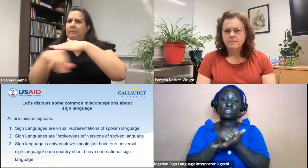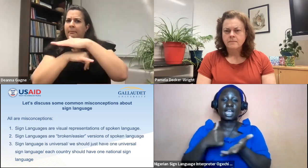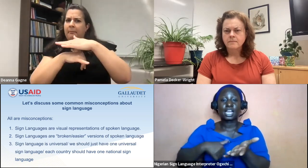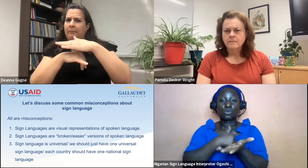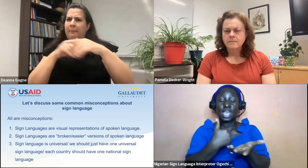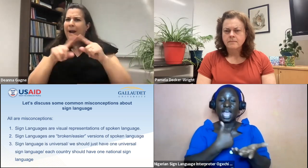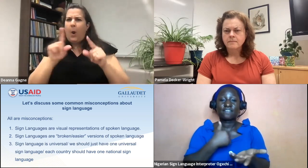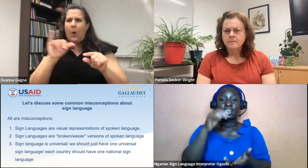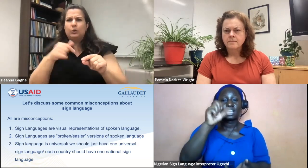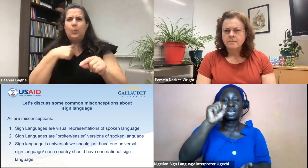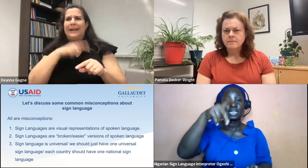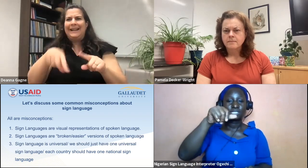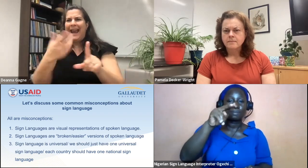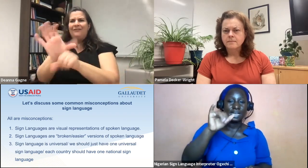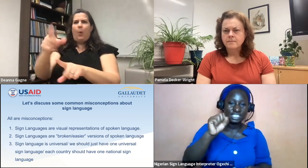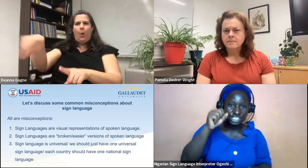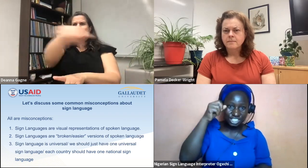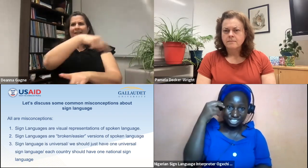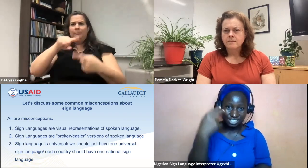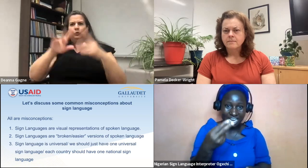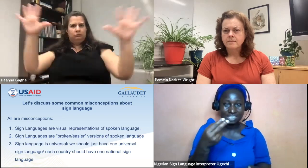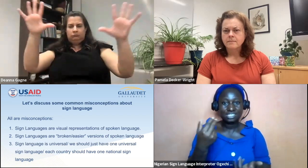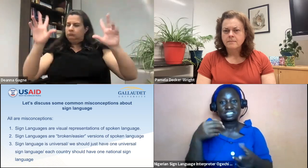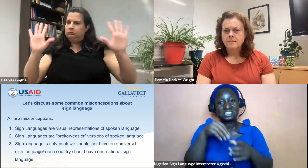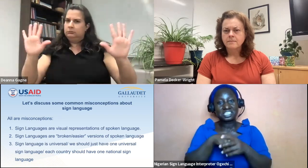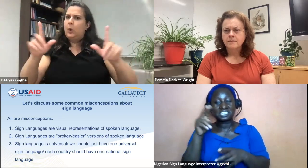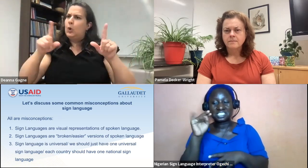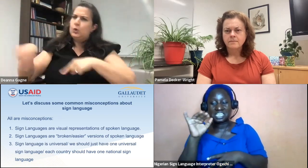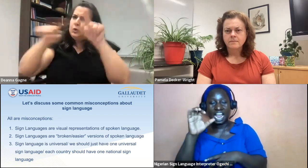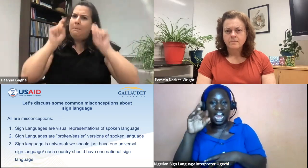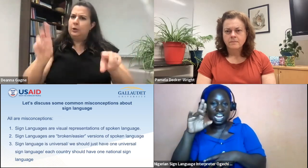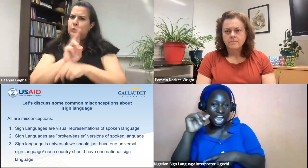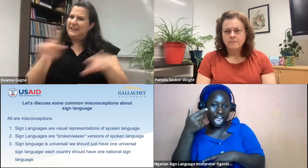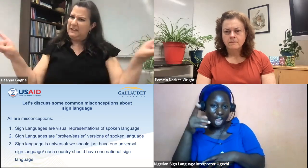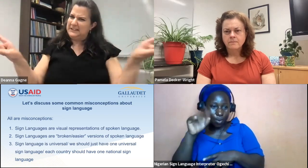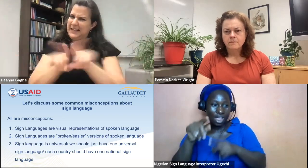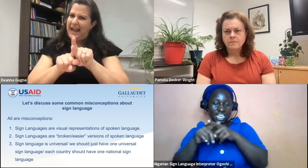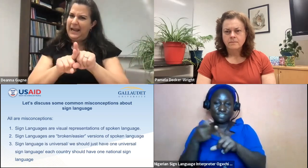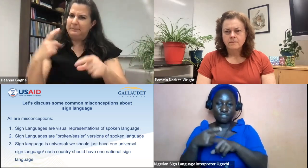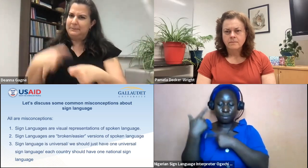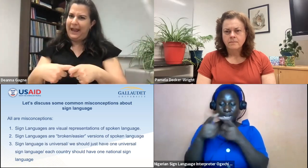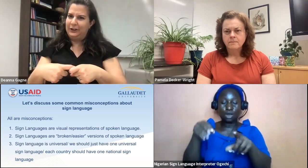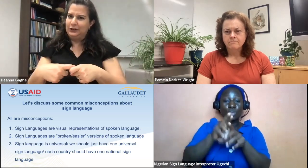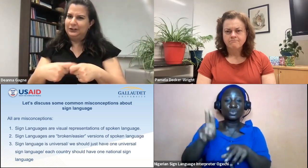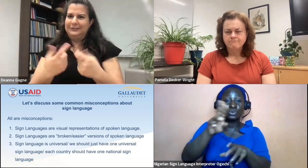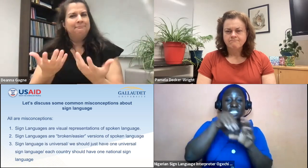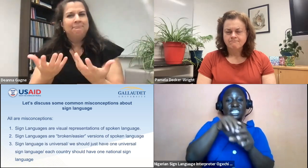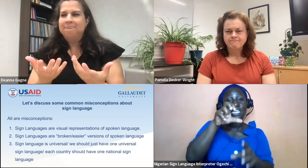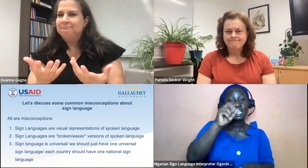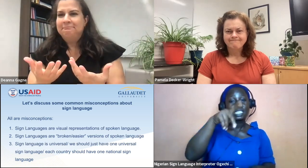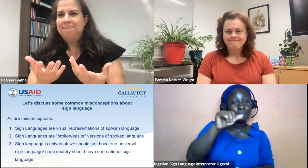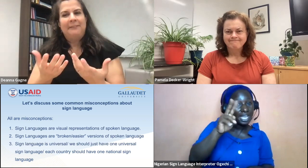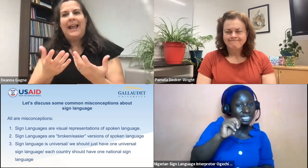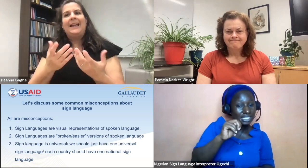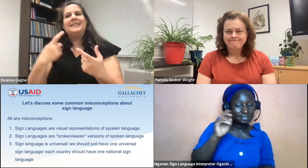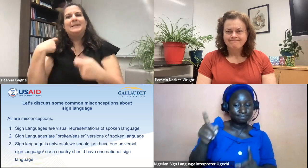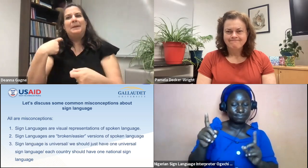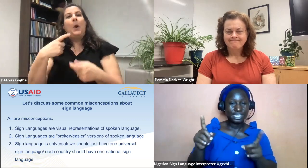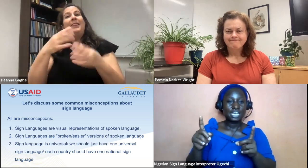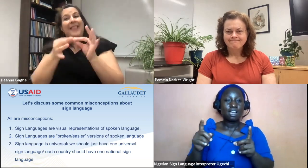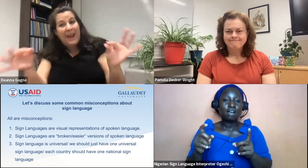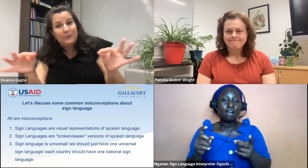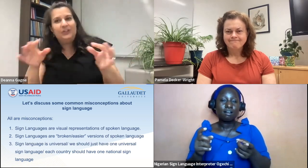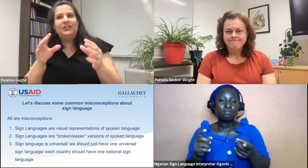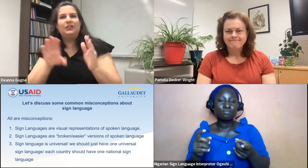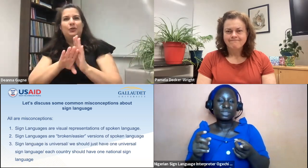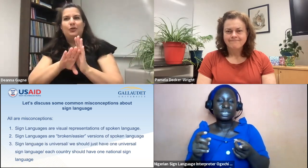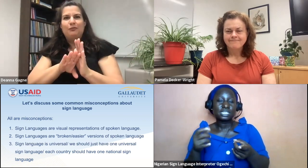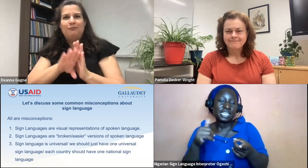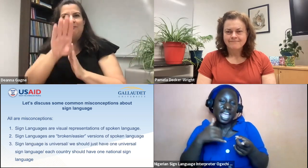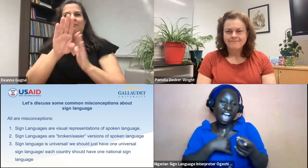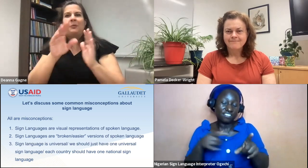Each of these have common out now commonalities between them, but they are still unique, and you know they we we couldn't tell them all. Nope, you must use one single Spanish.